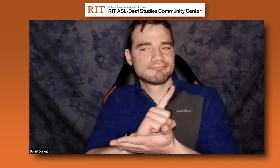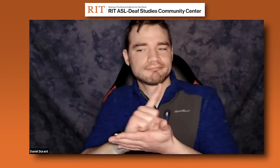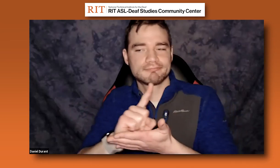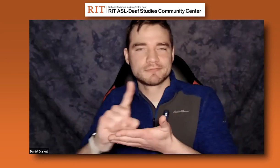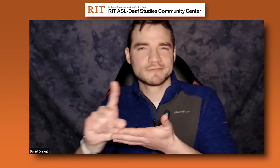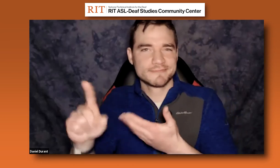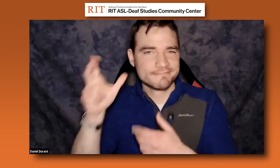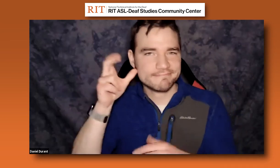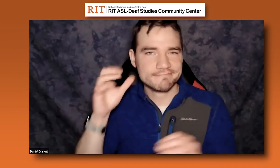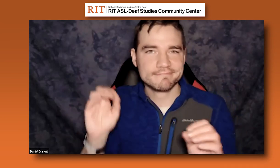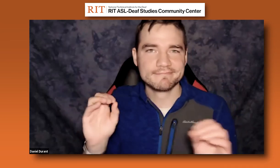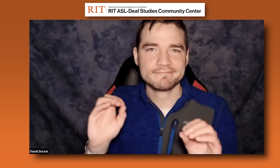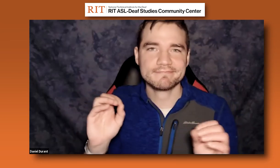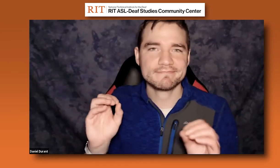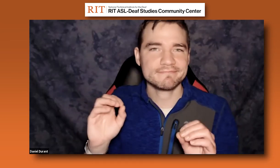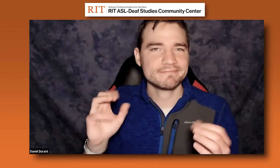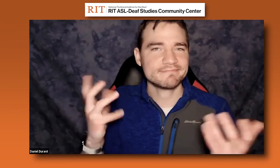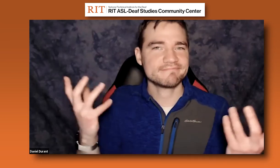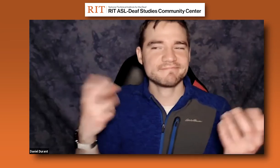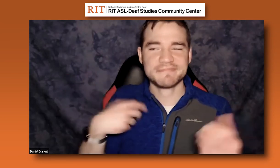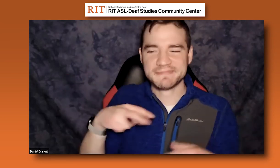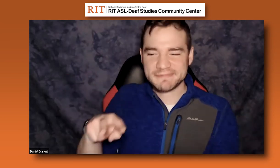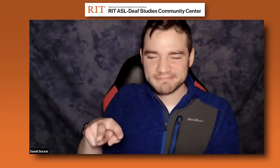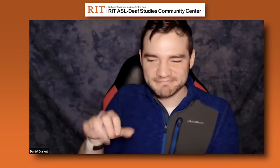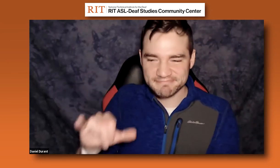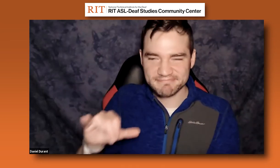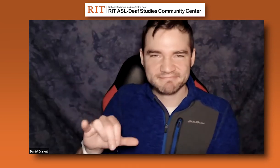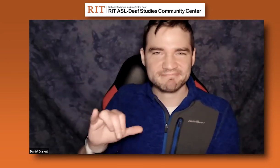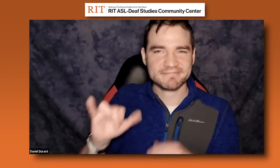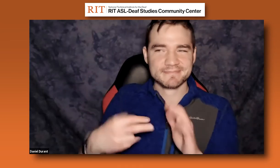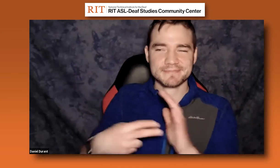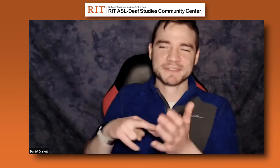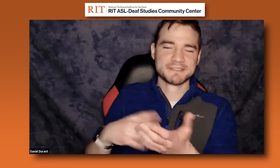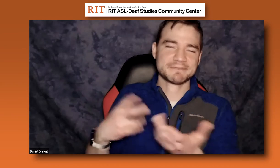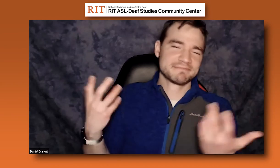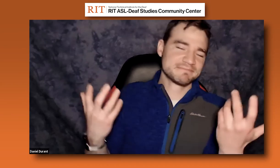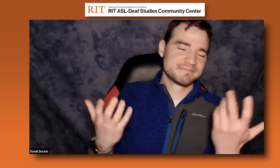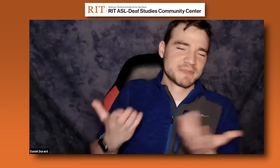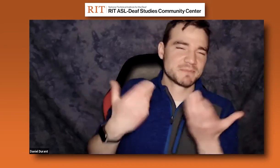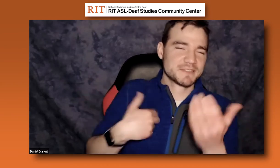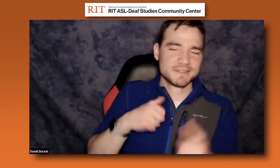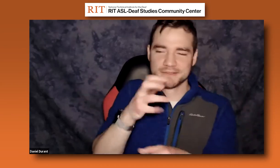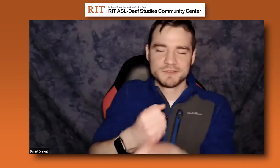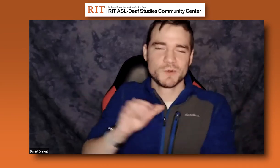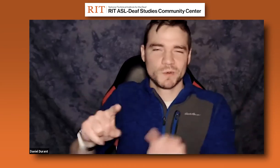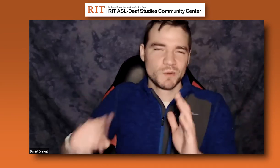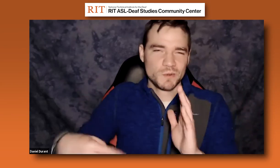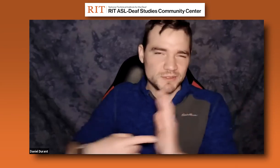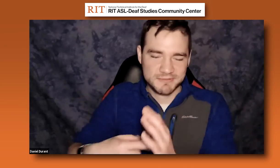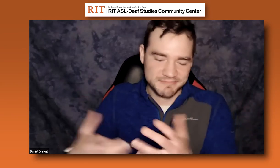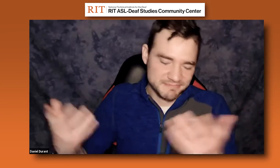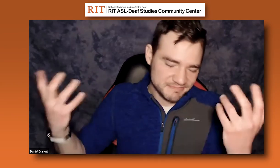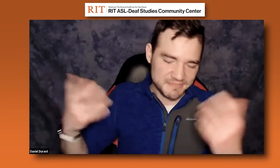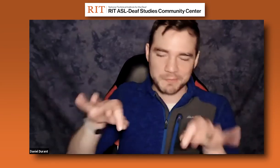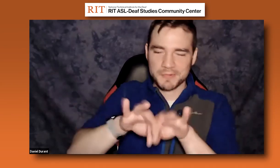That whole week, I heard nothing, and I thought, "Well, obviously that means I did not get the role.